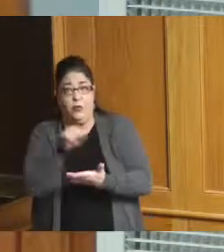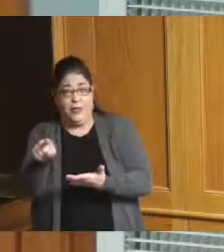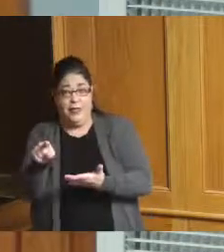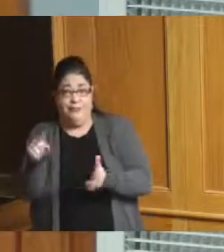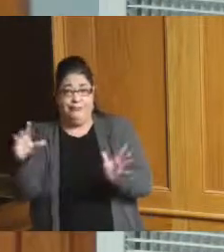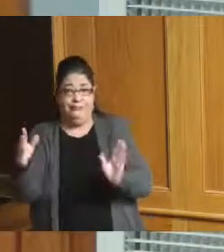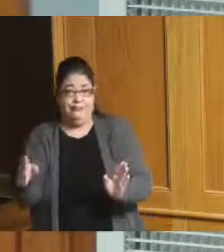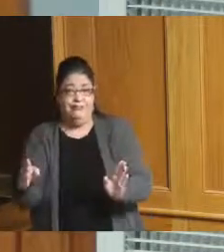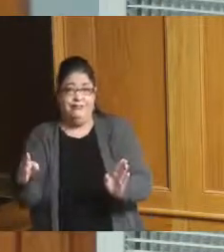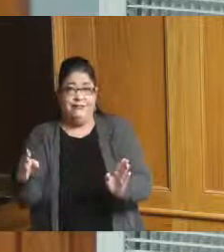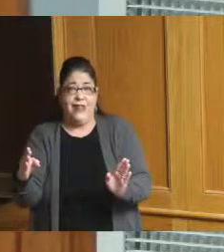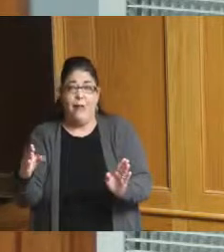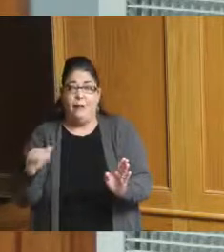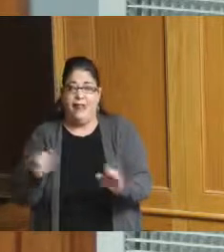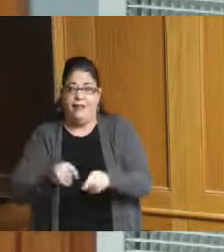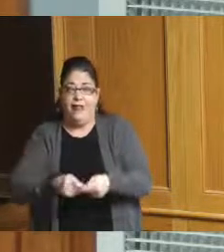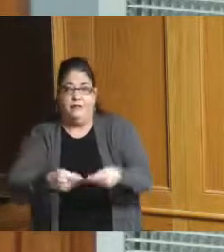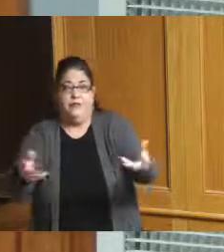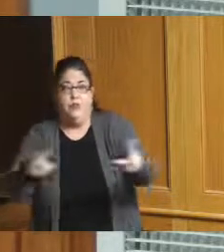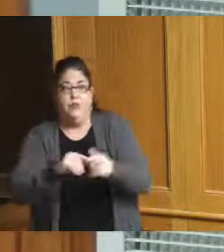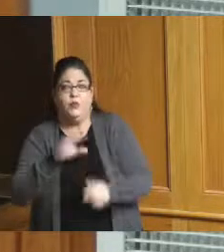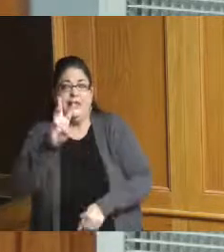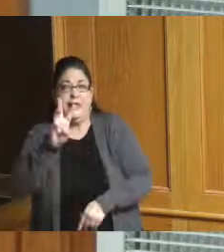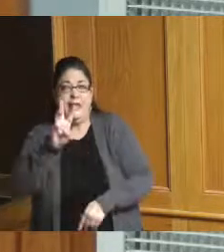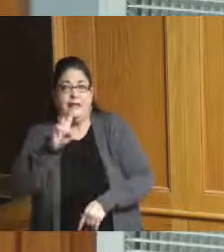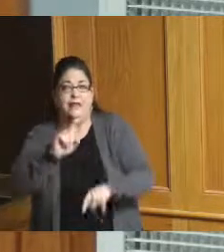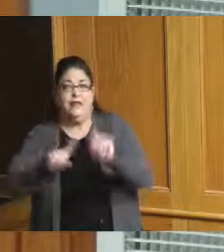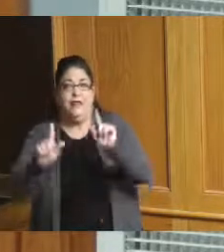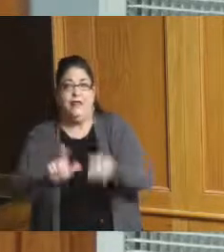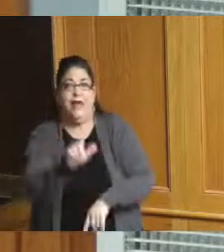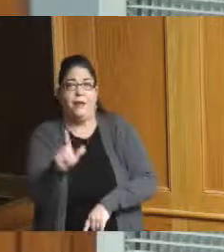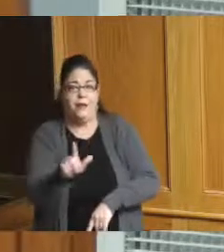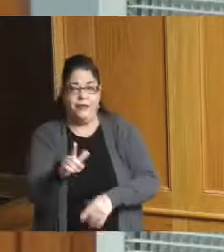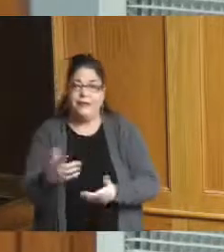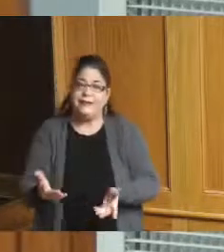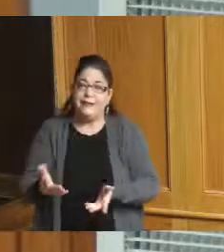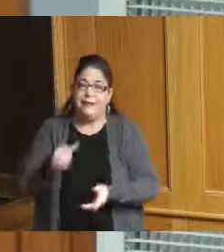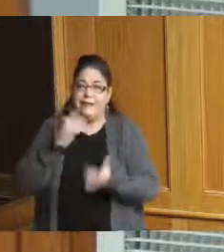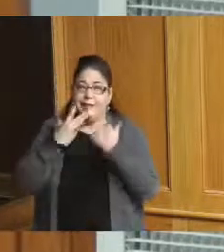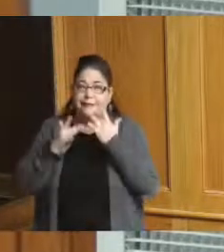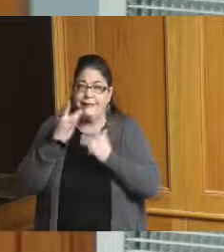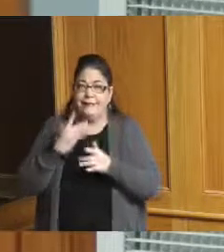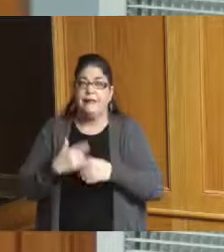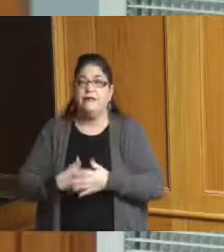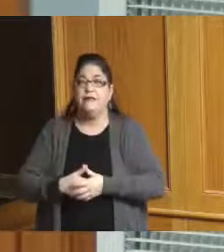to their six locations I think folks just need to continue to try each of those locations that